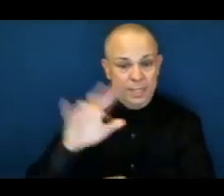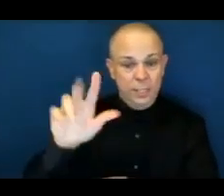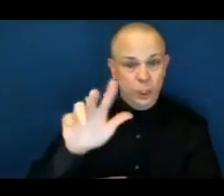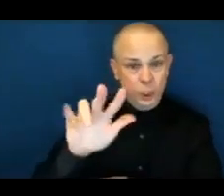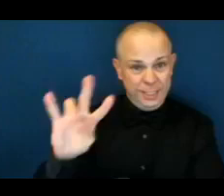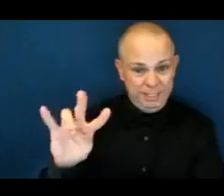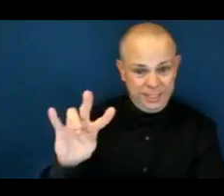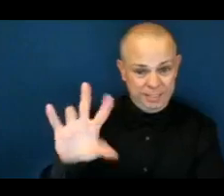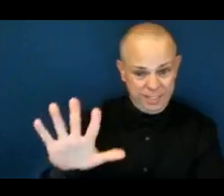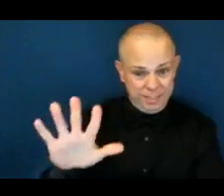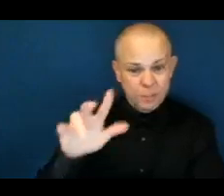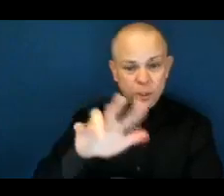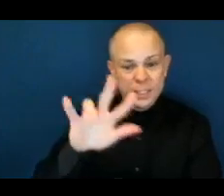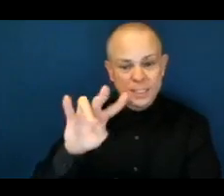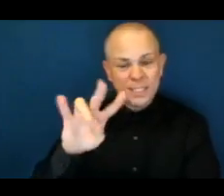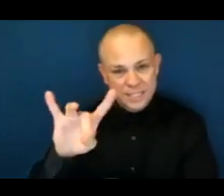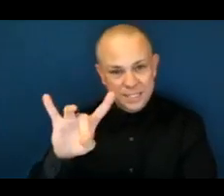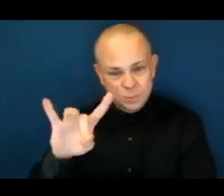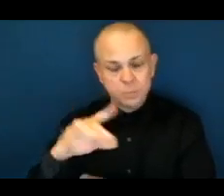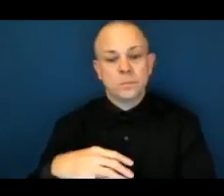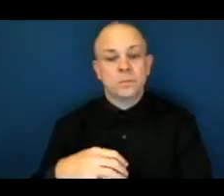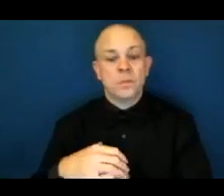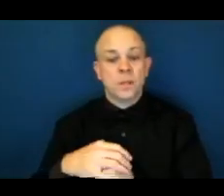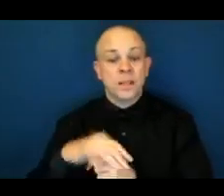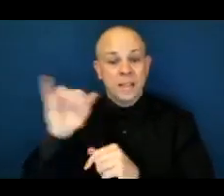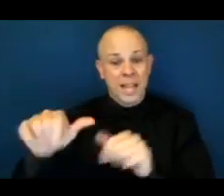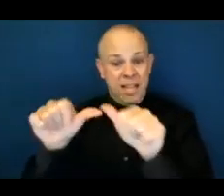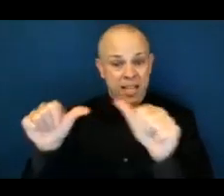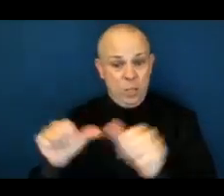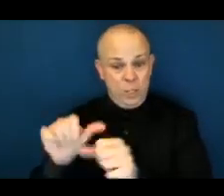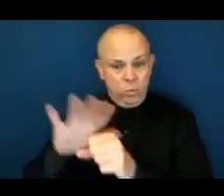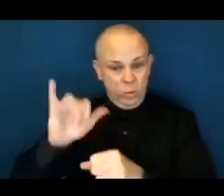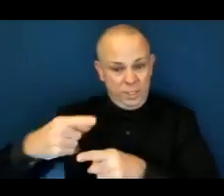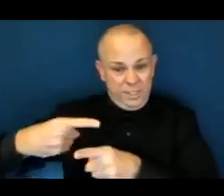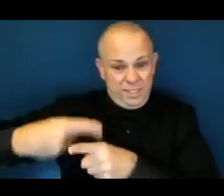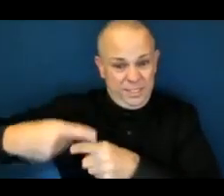at right now we're about 90 percent complete on all the prep work